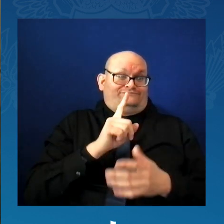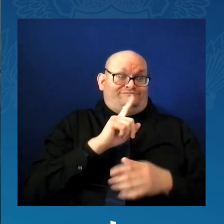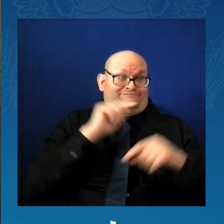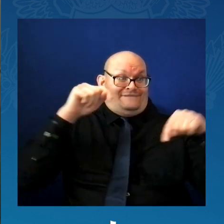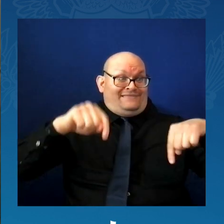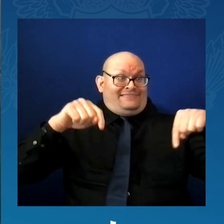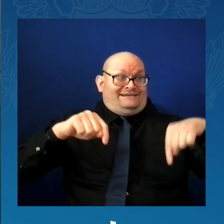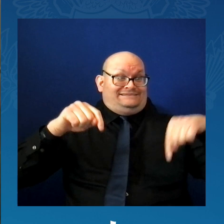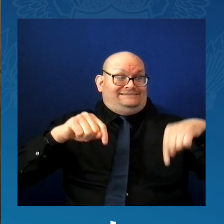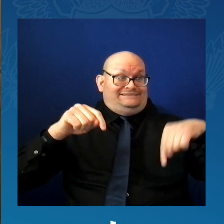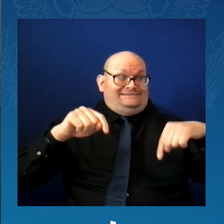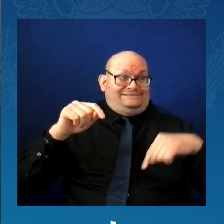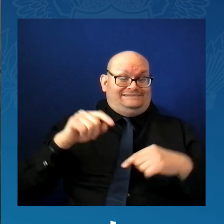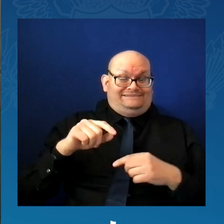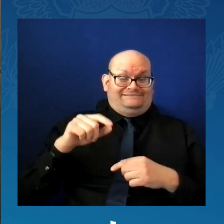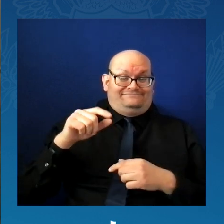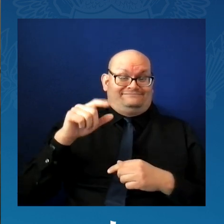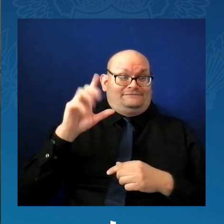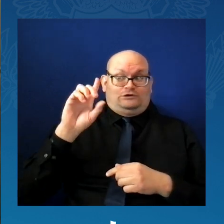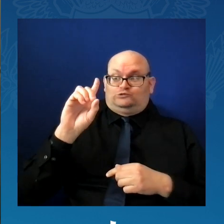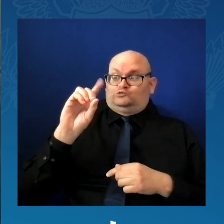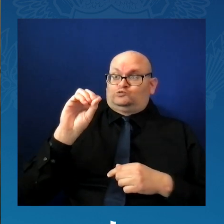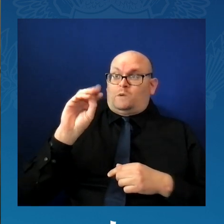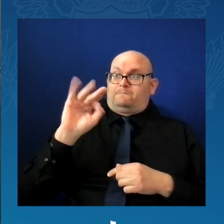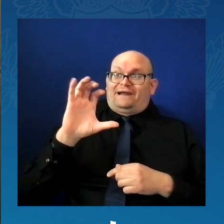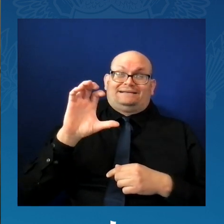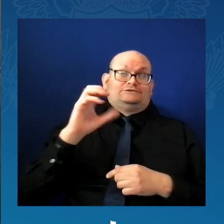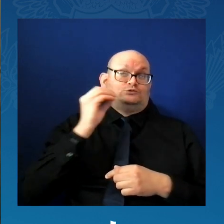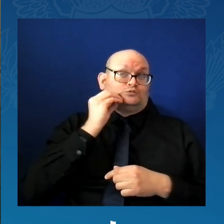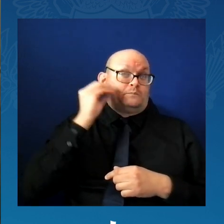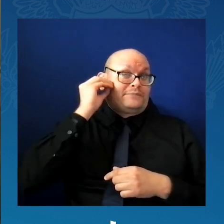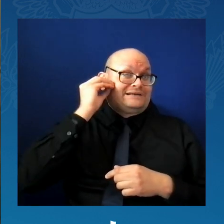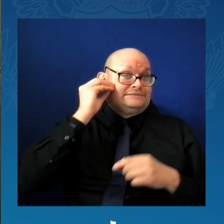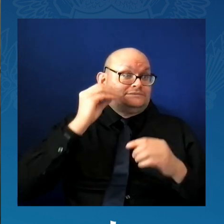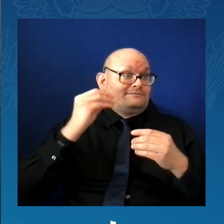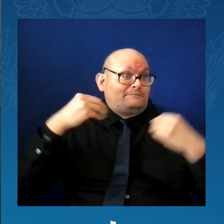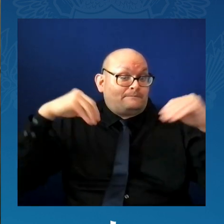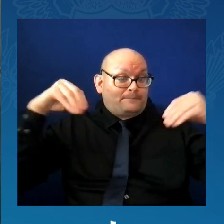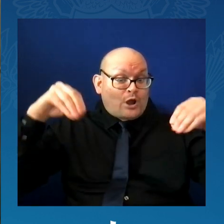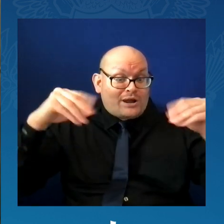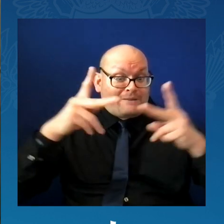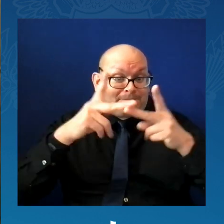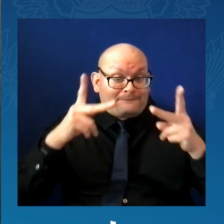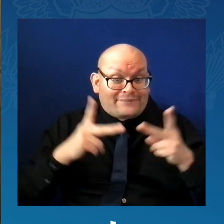It's going to be an international marketplace. I appreciate so much what you've been doing